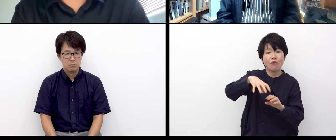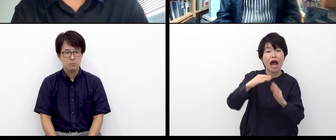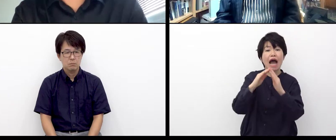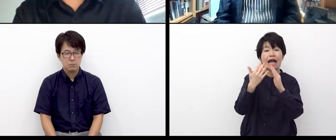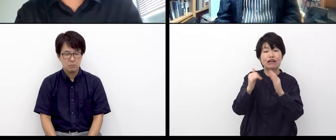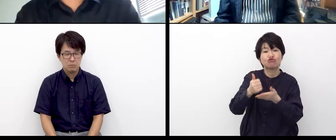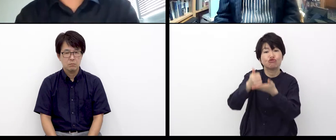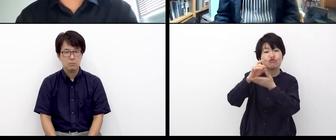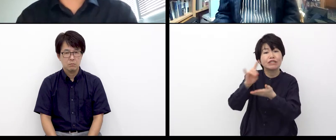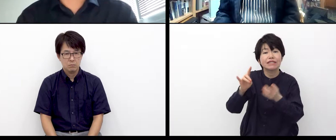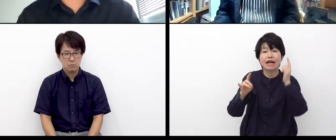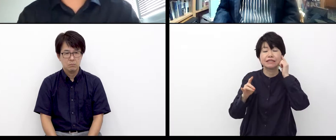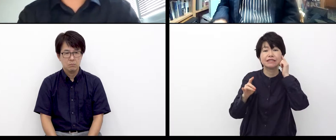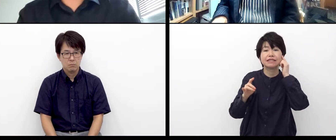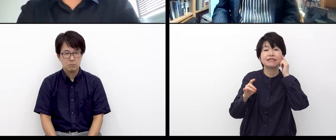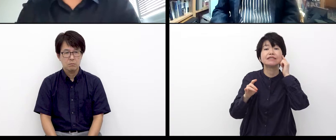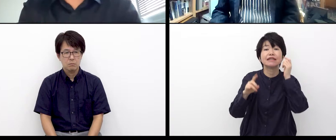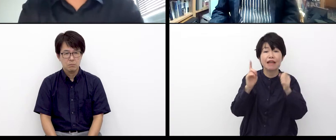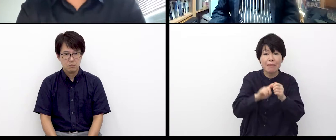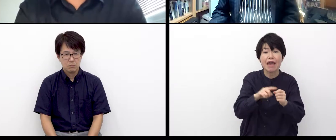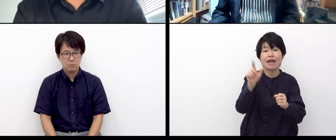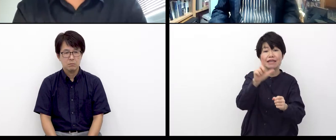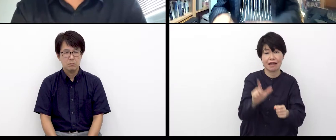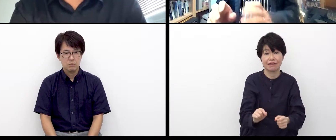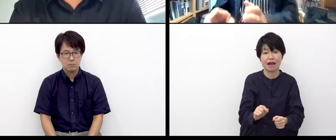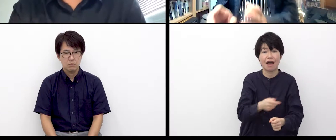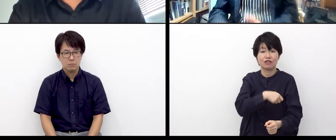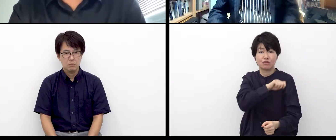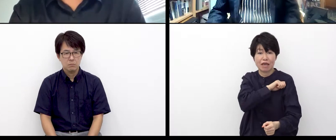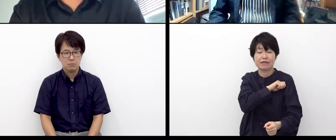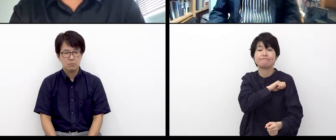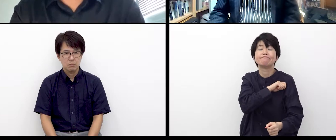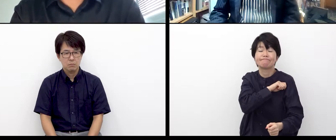Italy and Spain are mostly Catholic countries, so I guess it’s easy